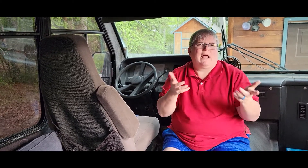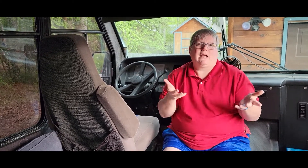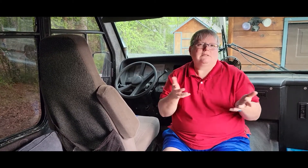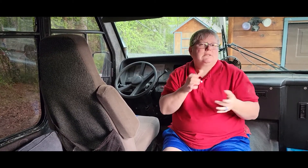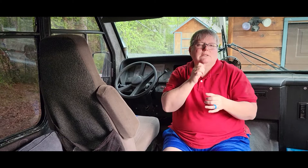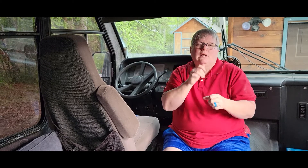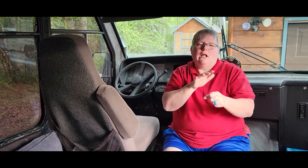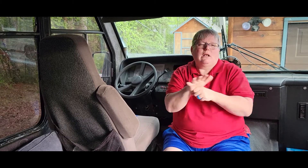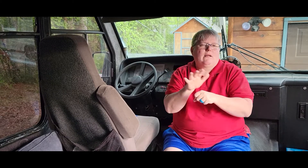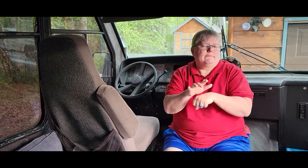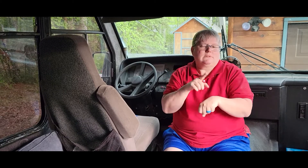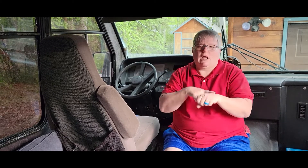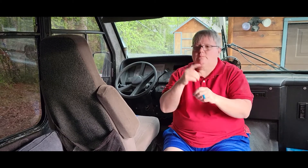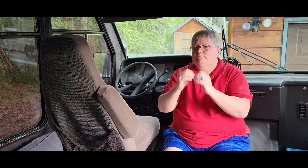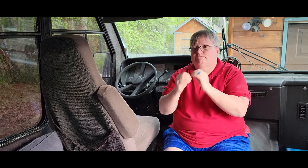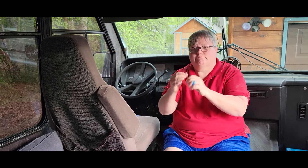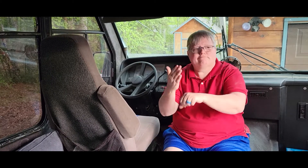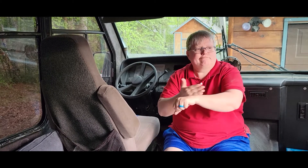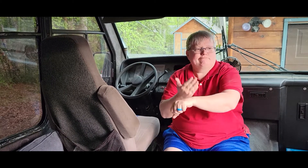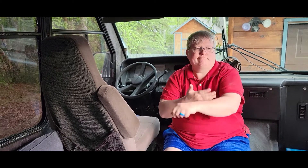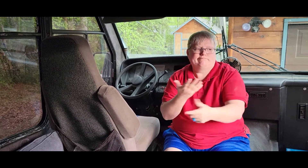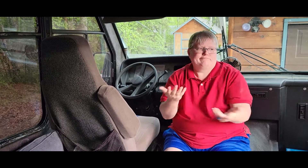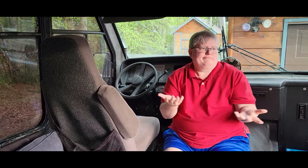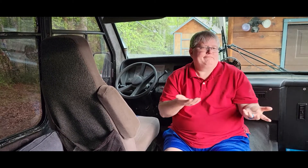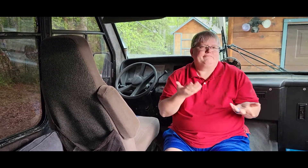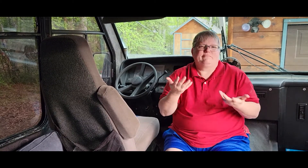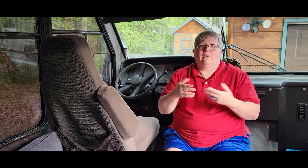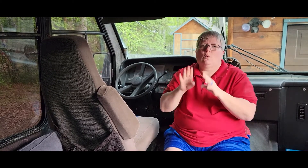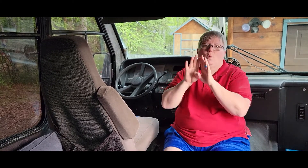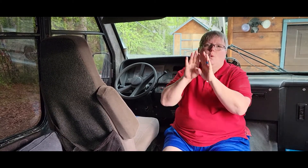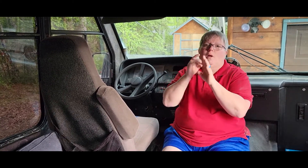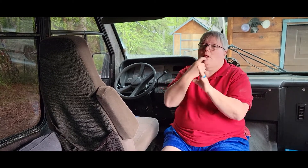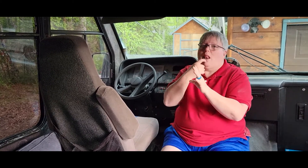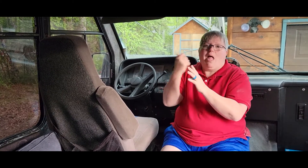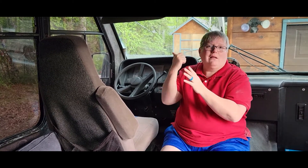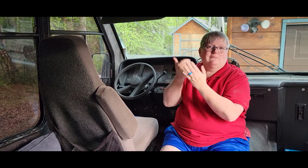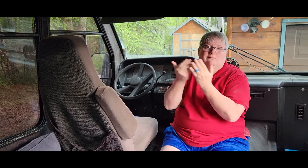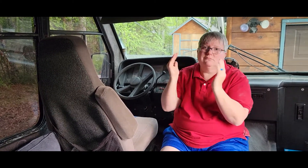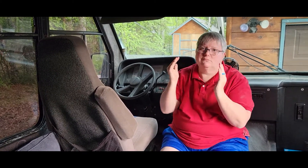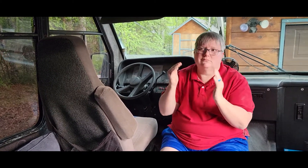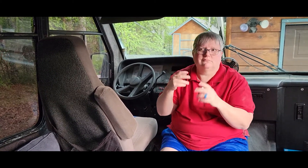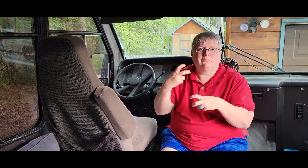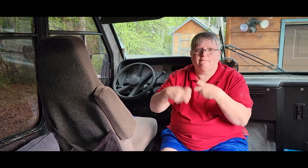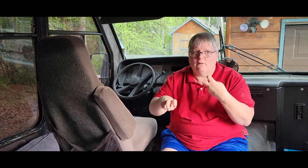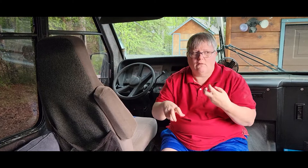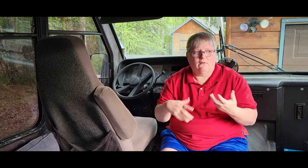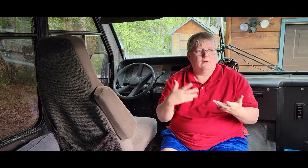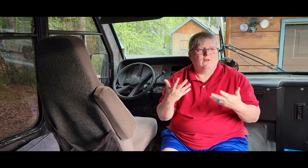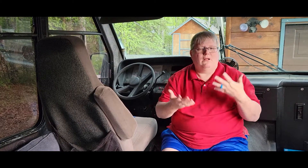There's not enough time to do the improvements on it. The glass we're having a difficult time with.